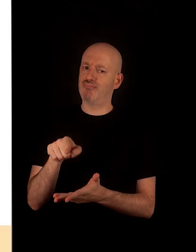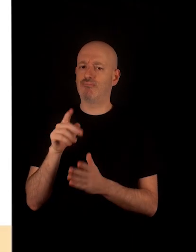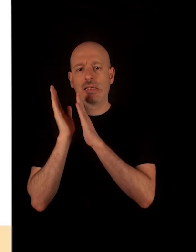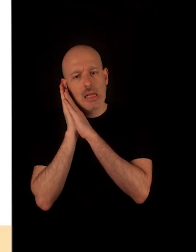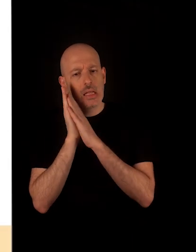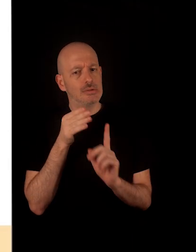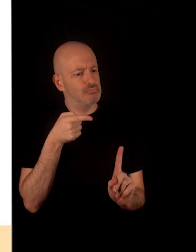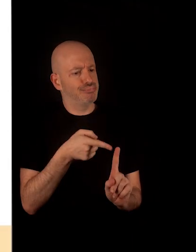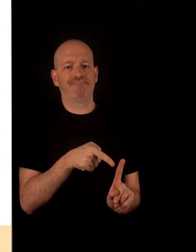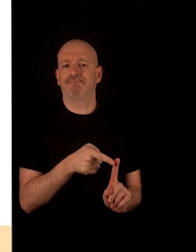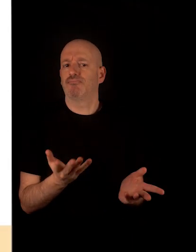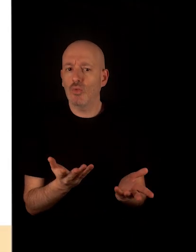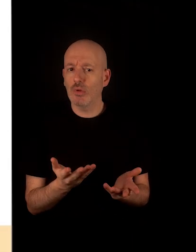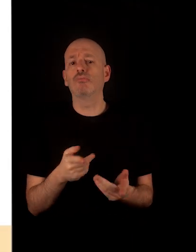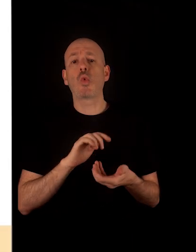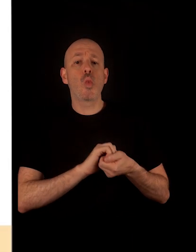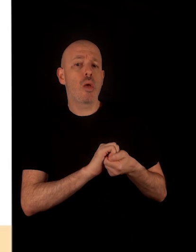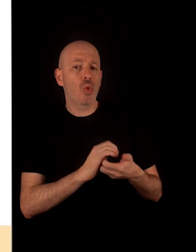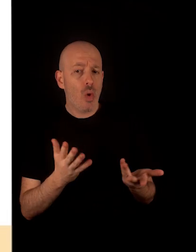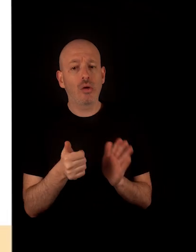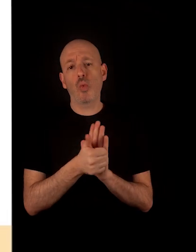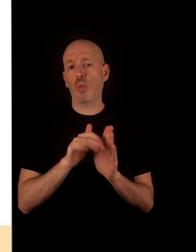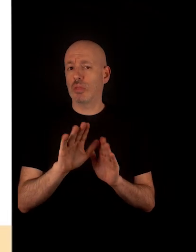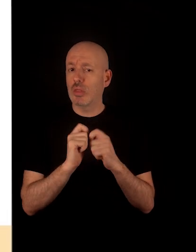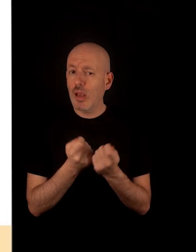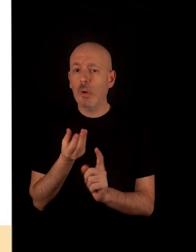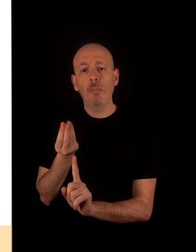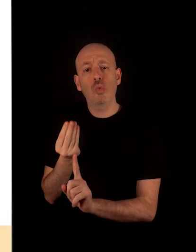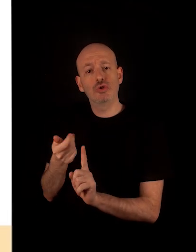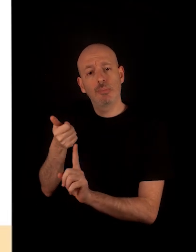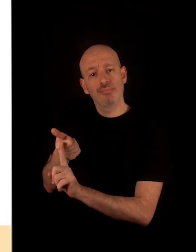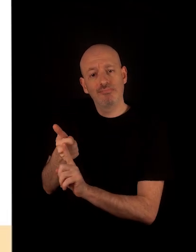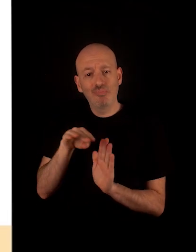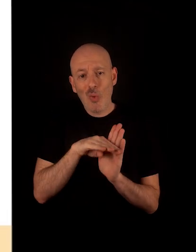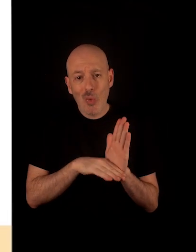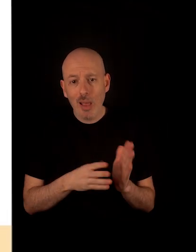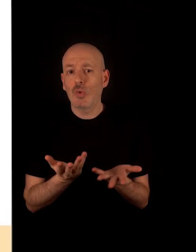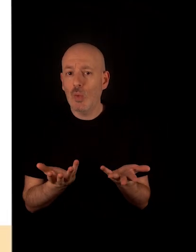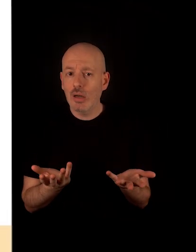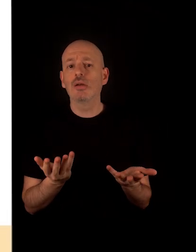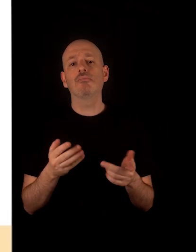only after your application is successful and you pass to phase two.